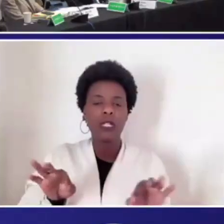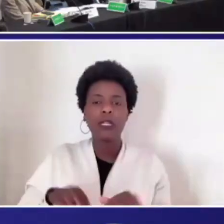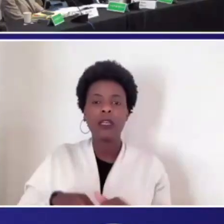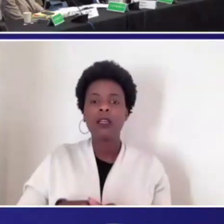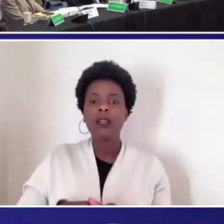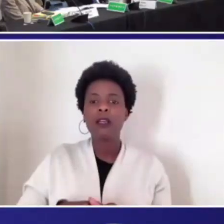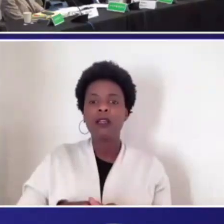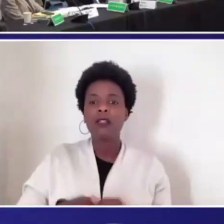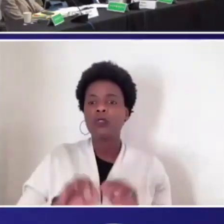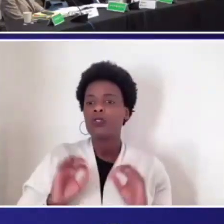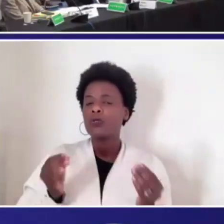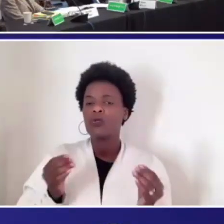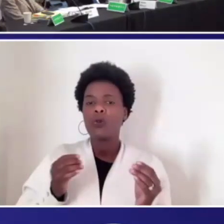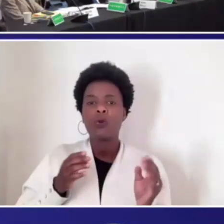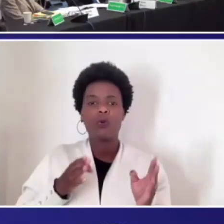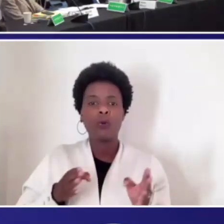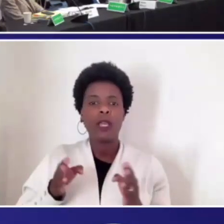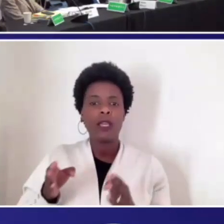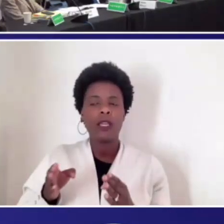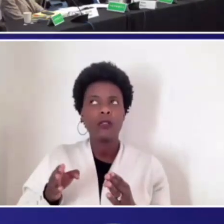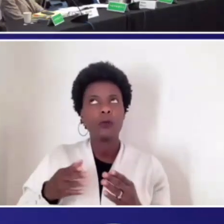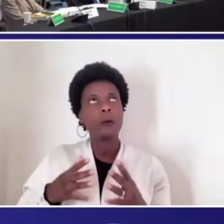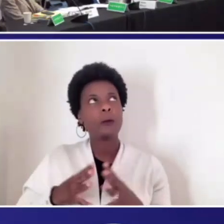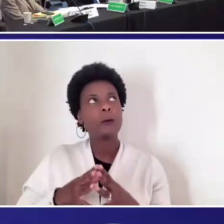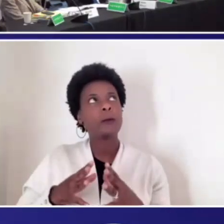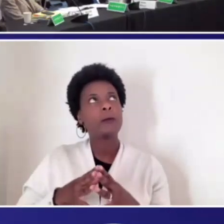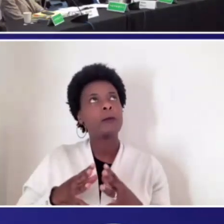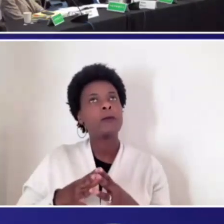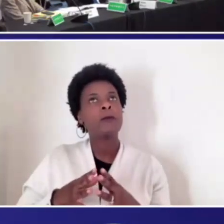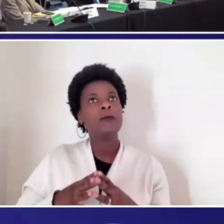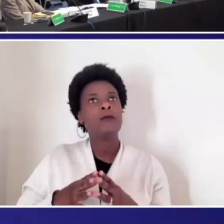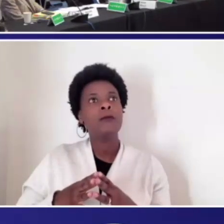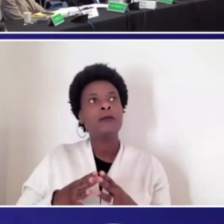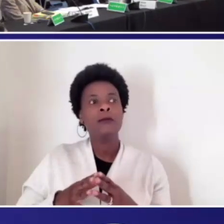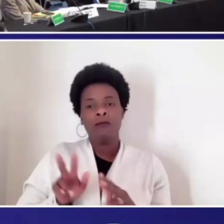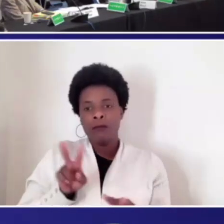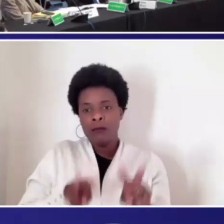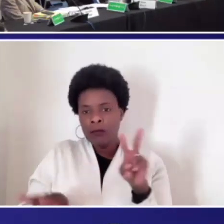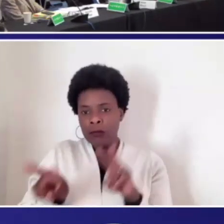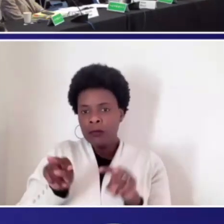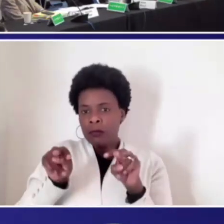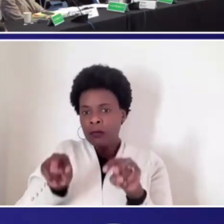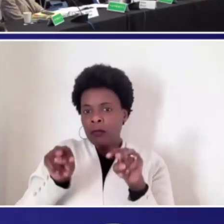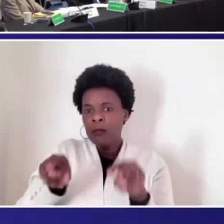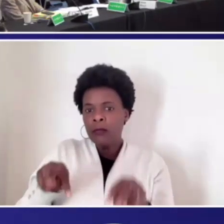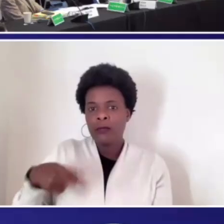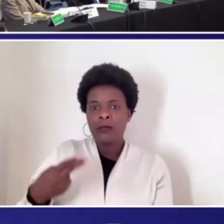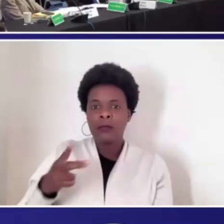way to police the PhD, like the school has to determine whether